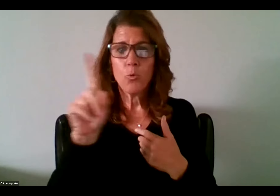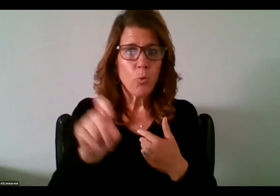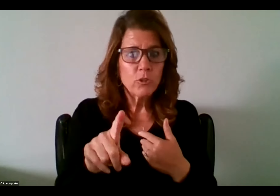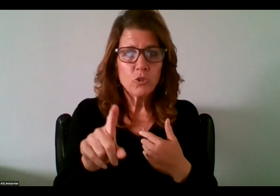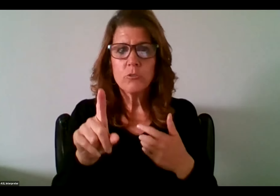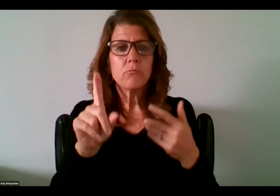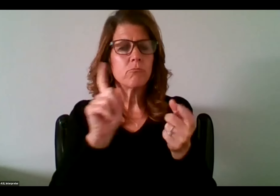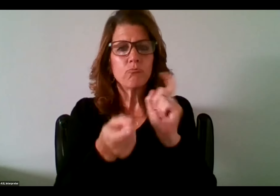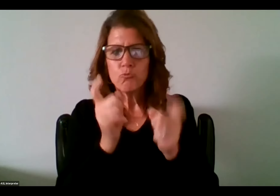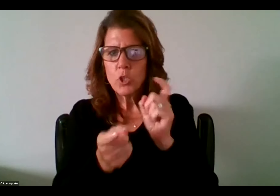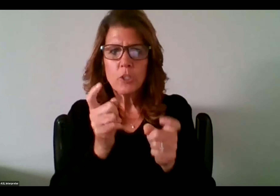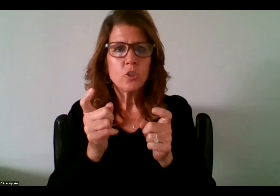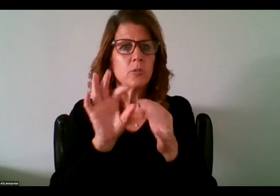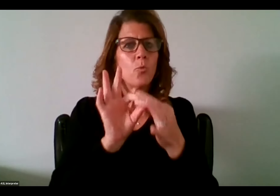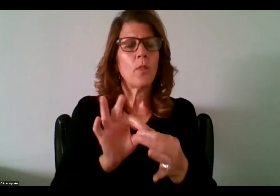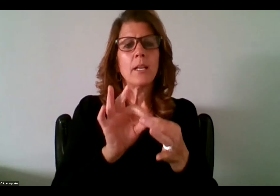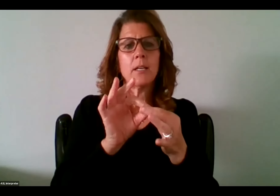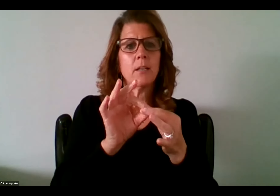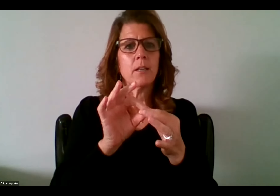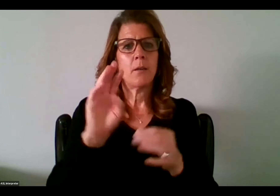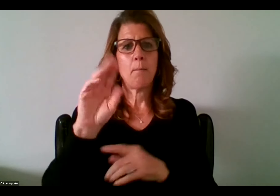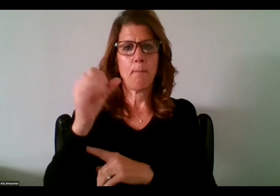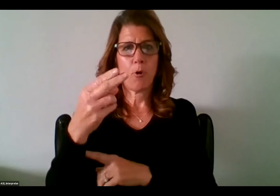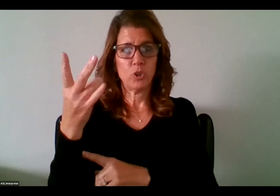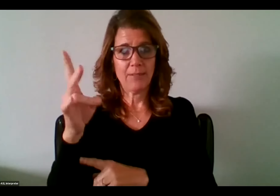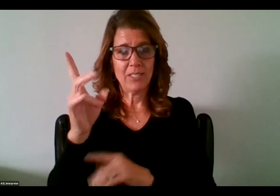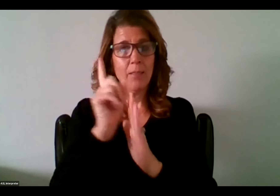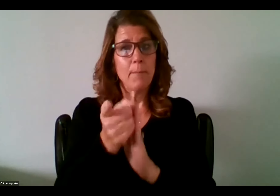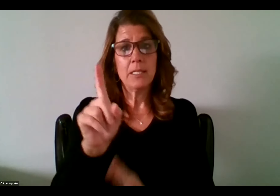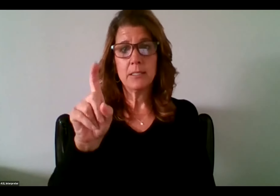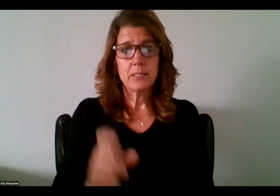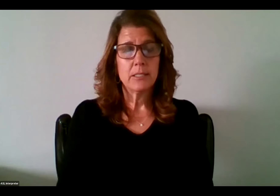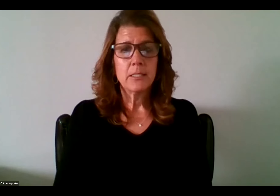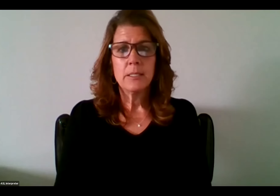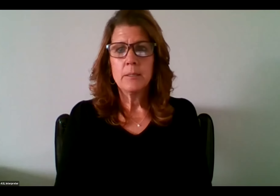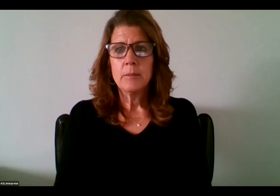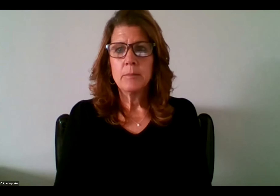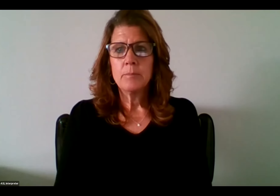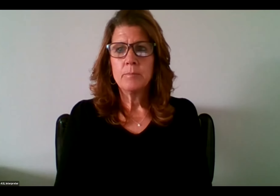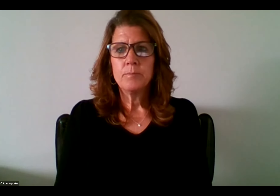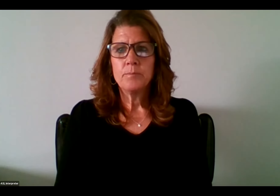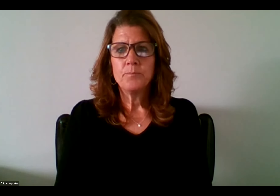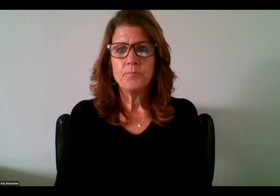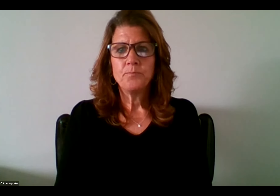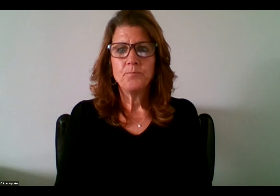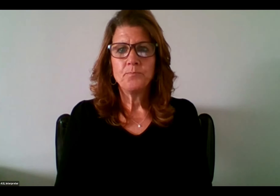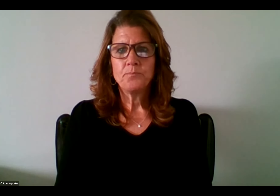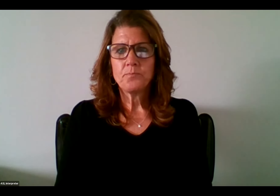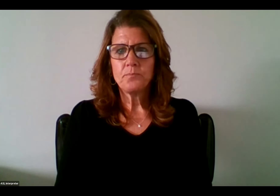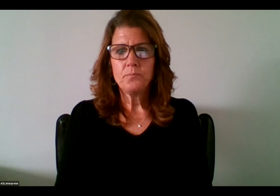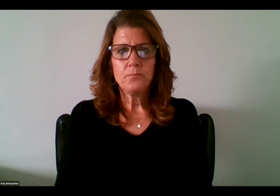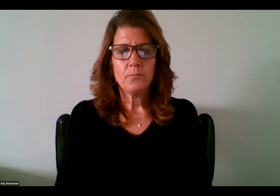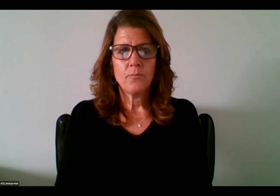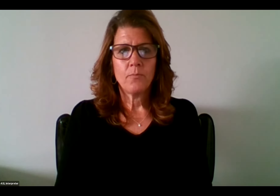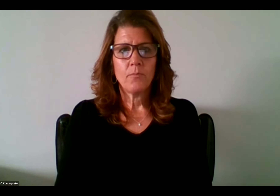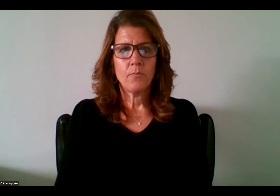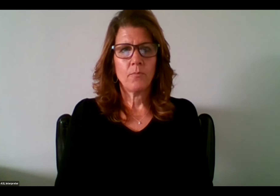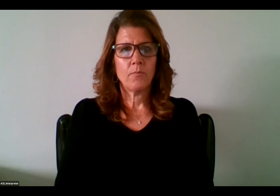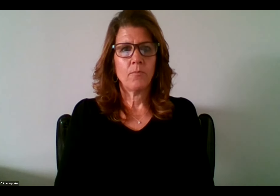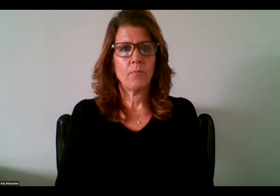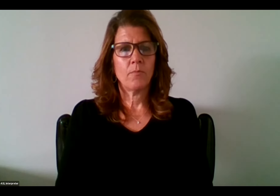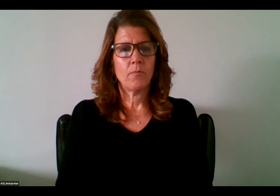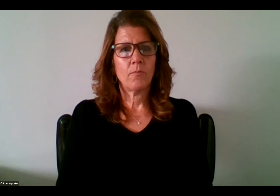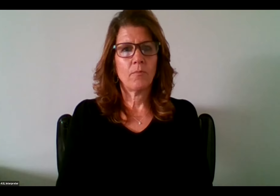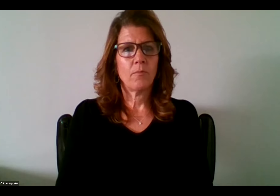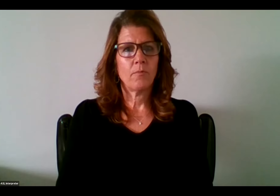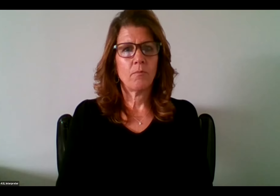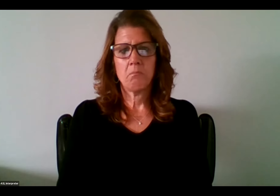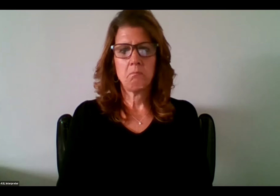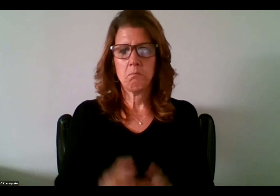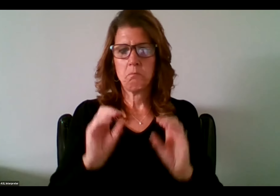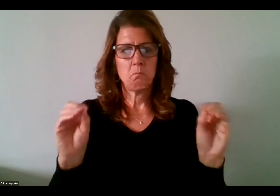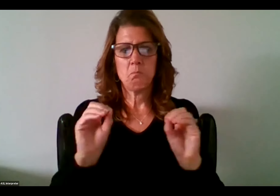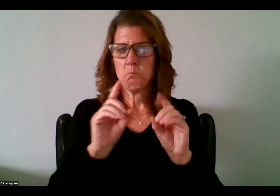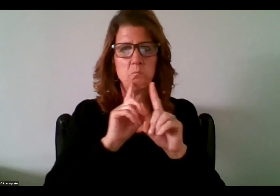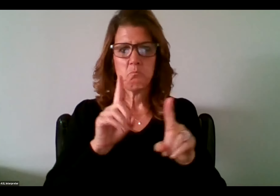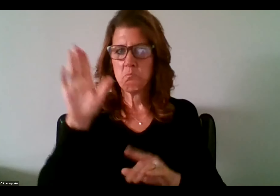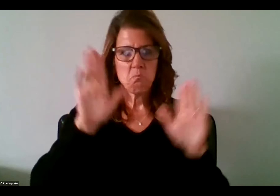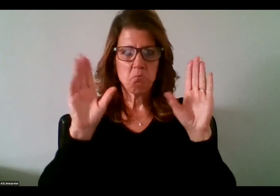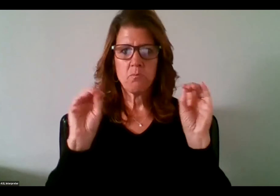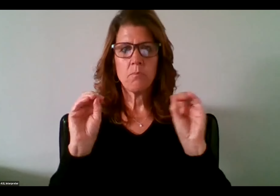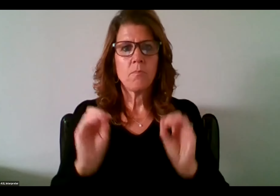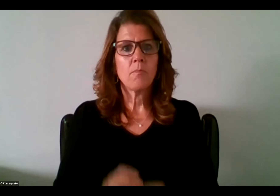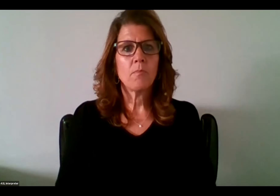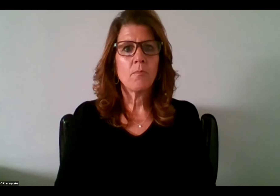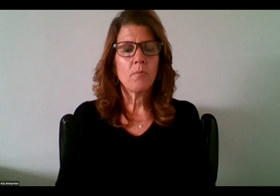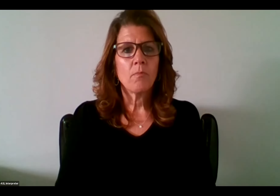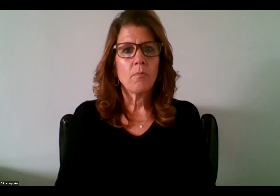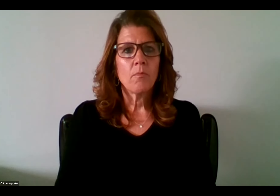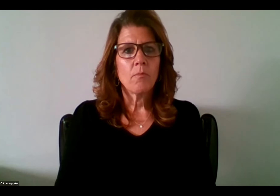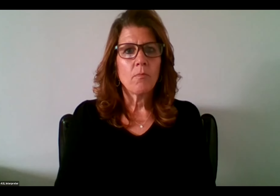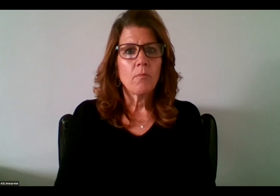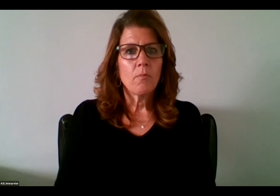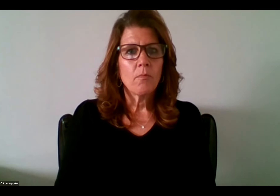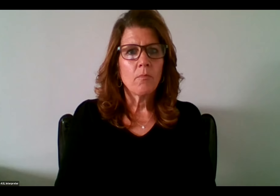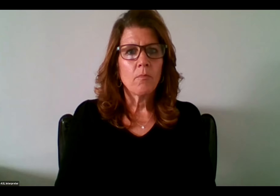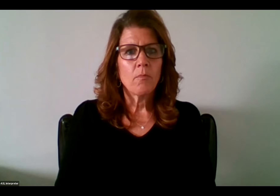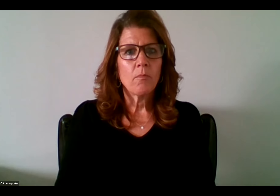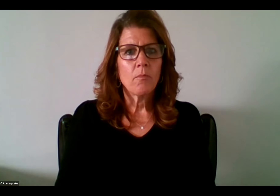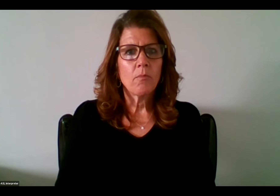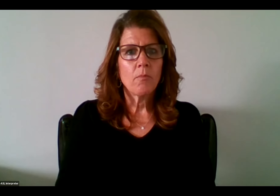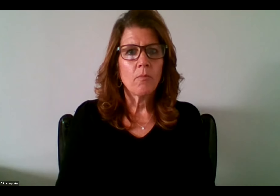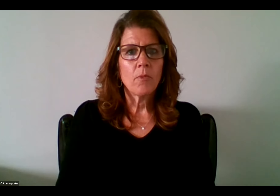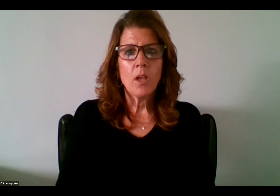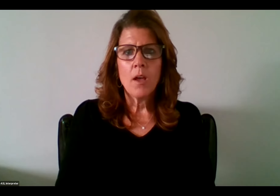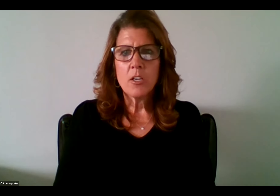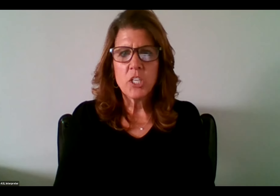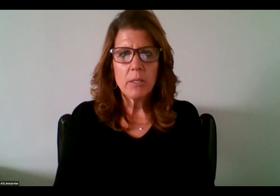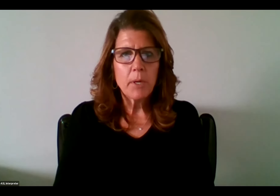changes for